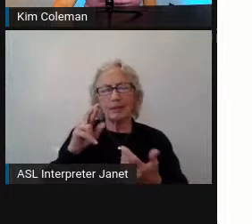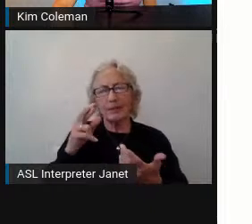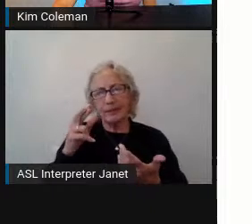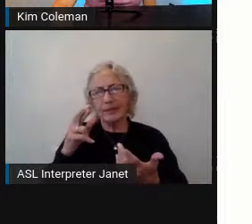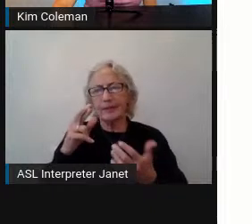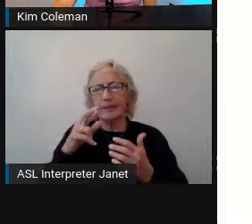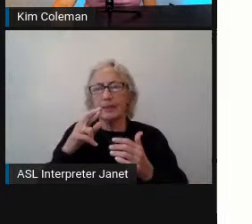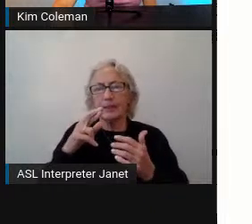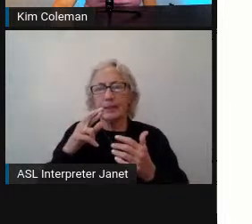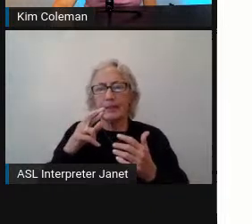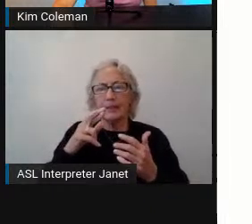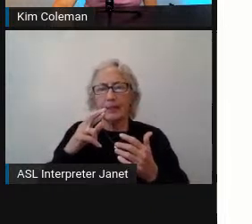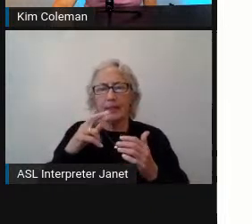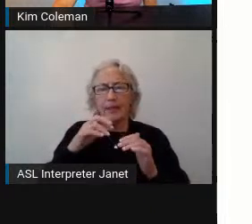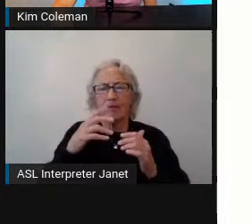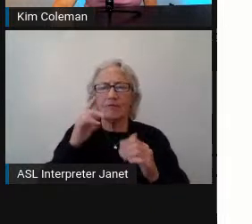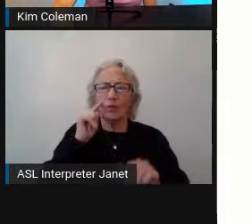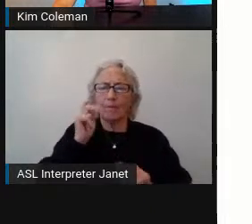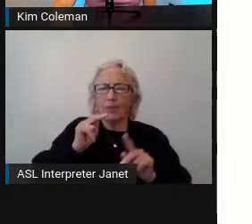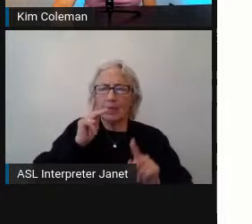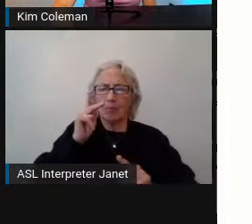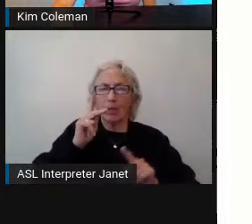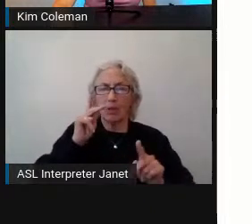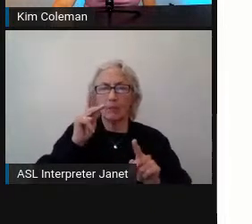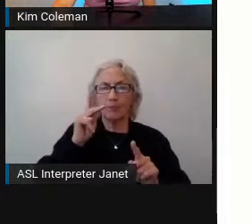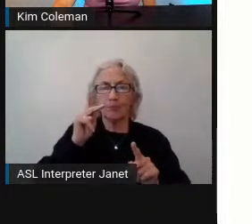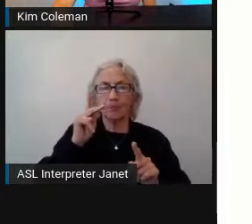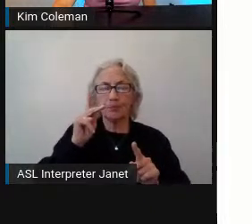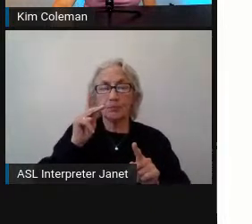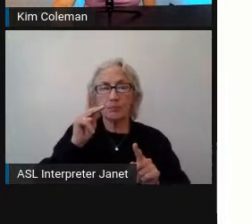provide some extension or some accessibility.